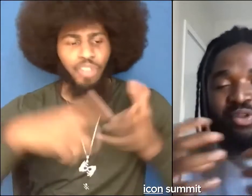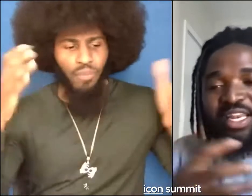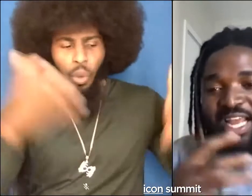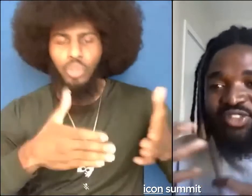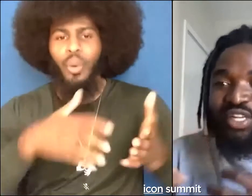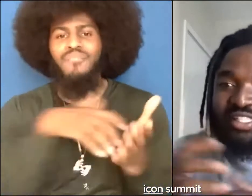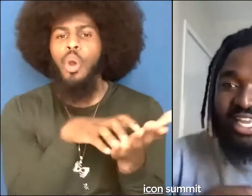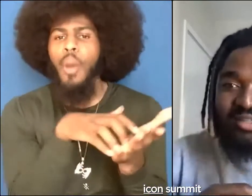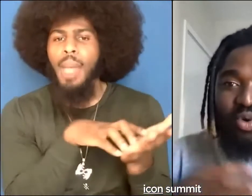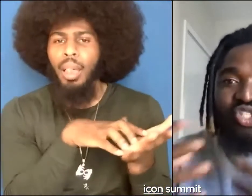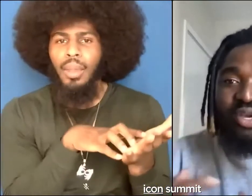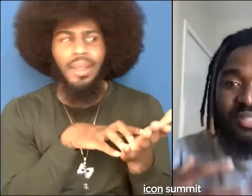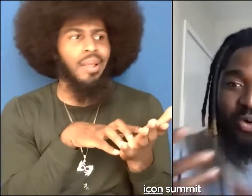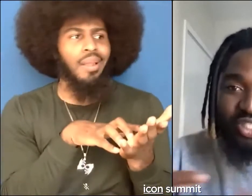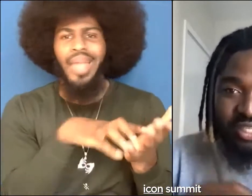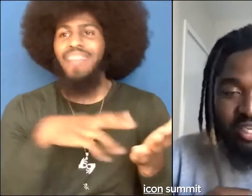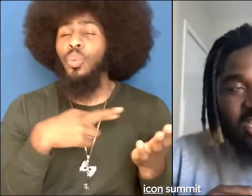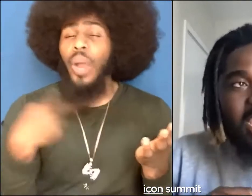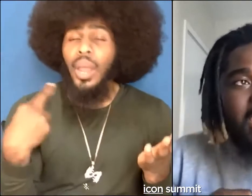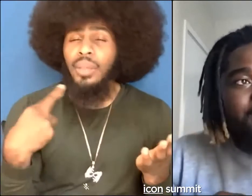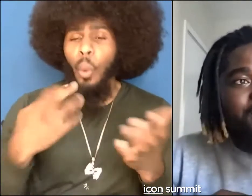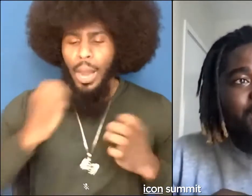as a risk, as emotional exposure.